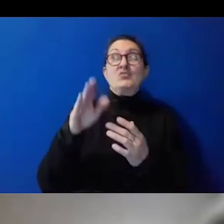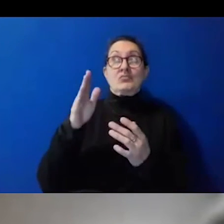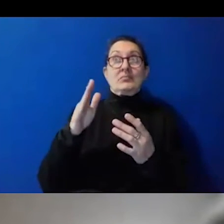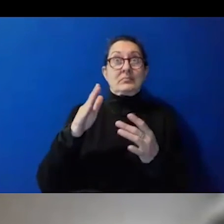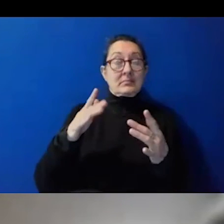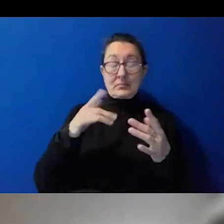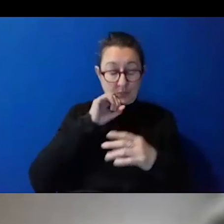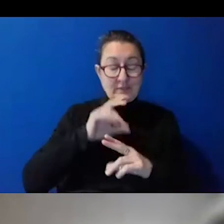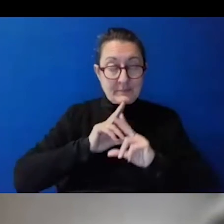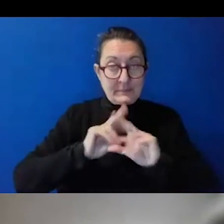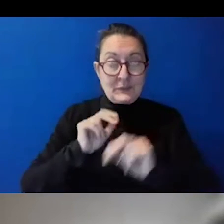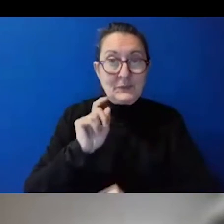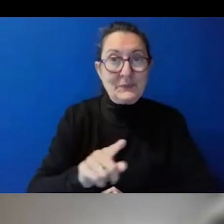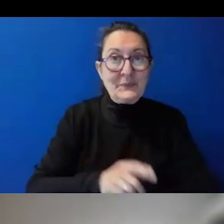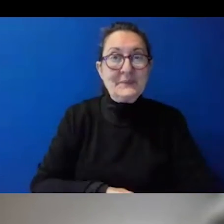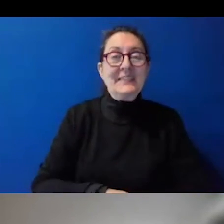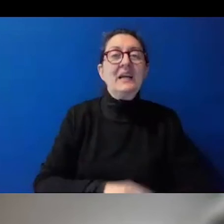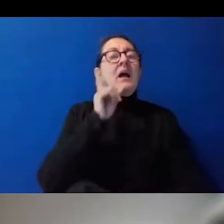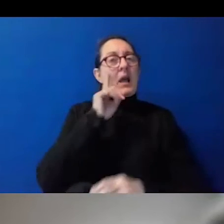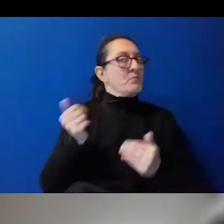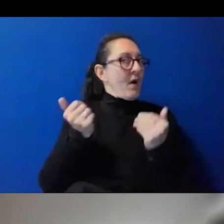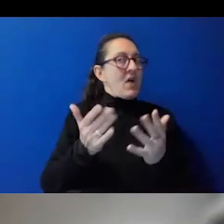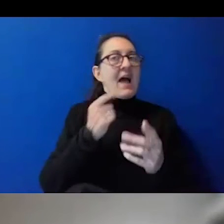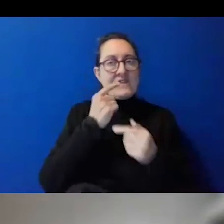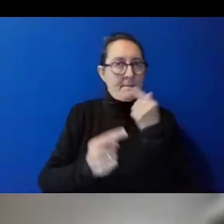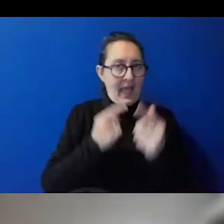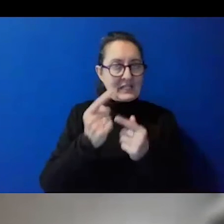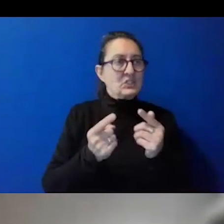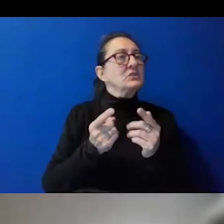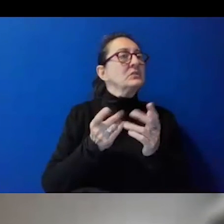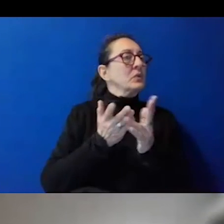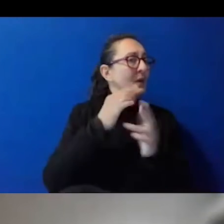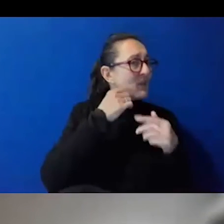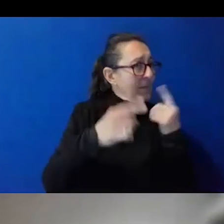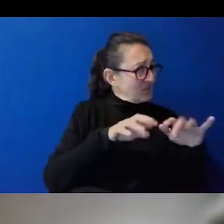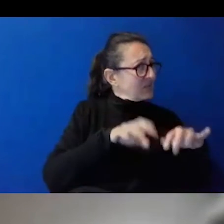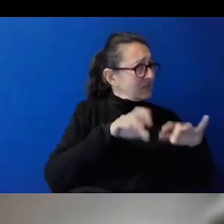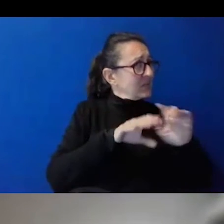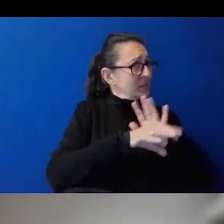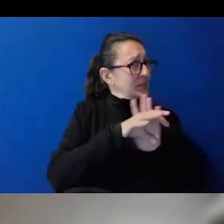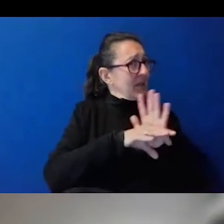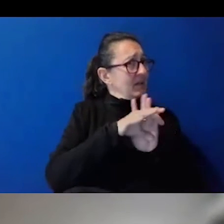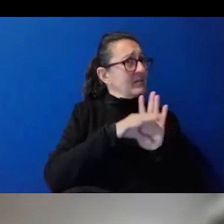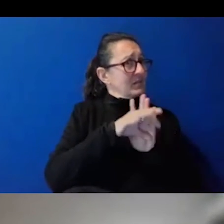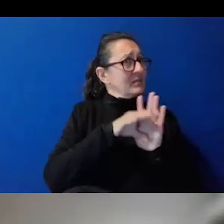provide you with information about your matter and refer you to other services that can assist